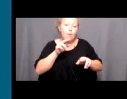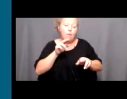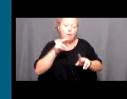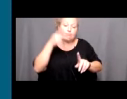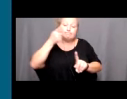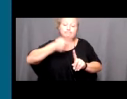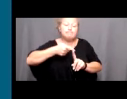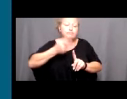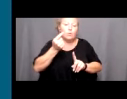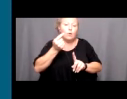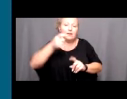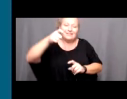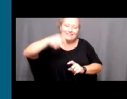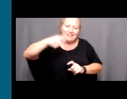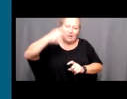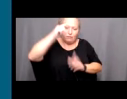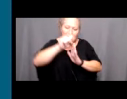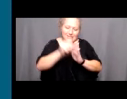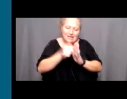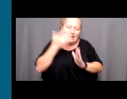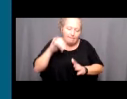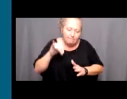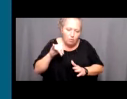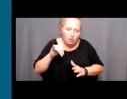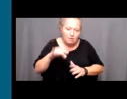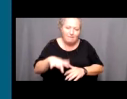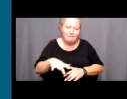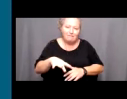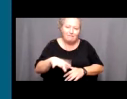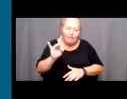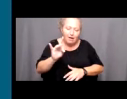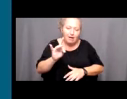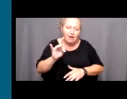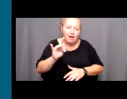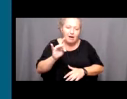is the need for the State of California to fund organizations like MICOP,